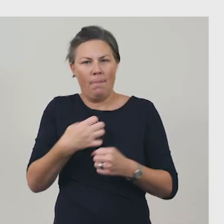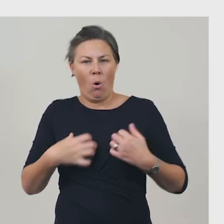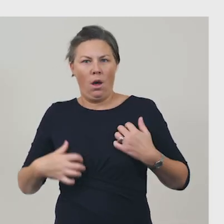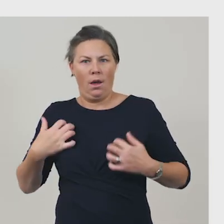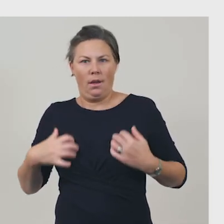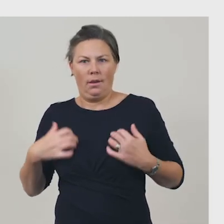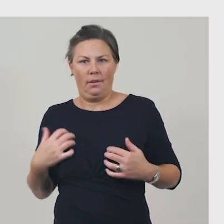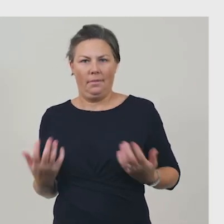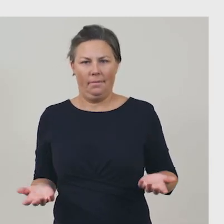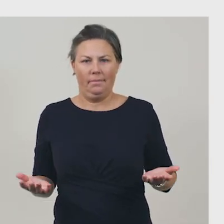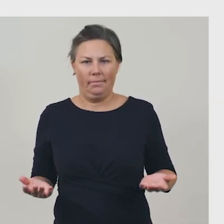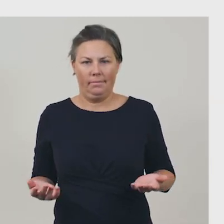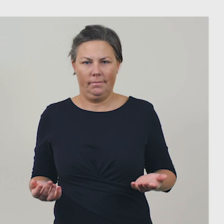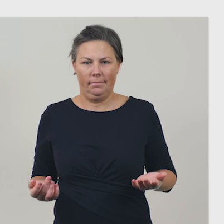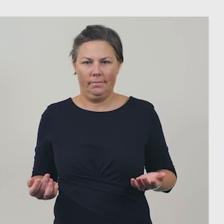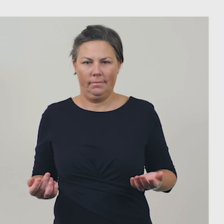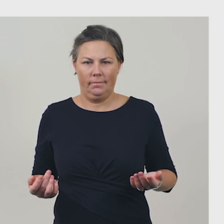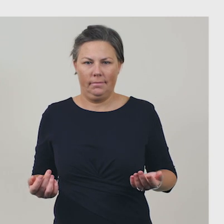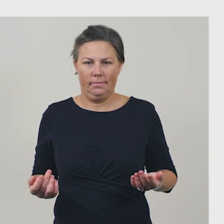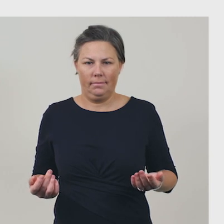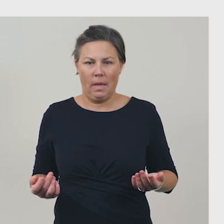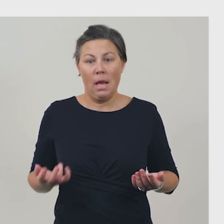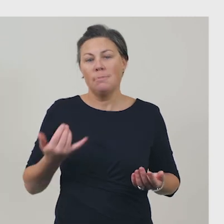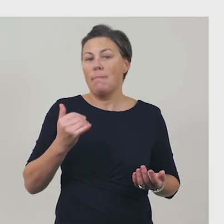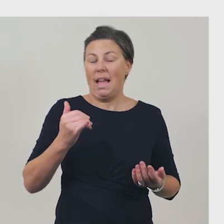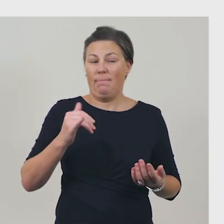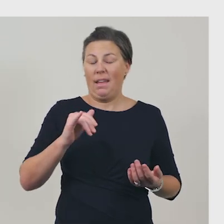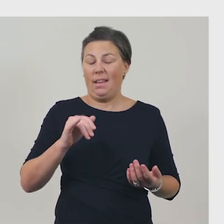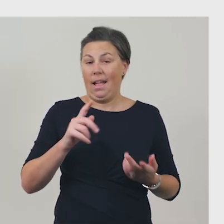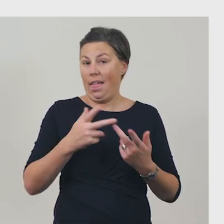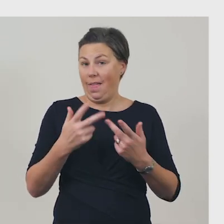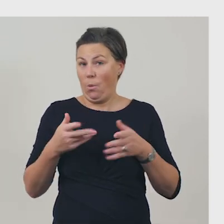We could start with a question like, ‘Have you heard about Punbelievable?’